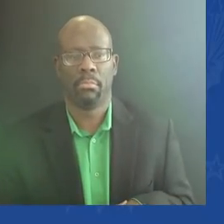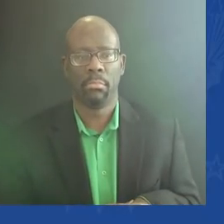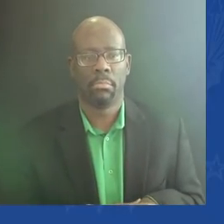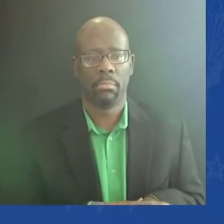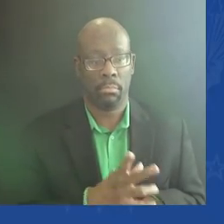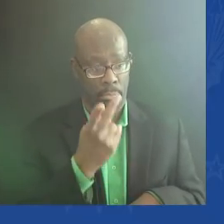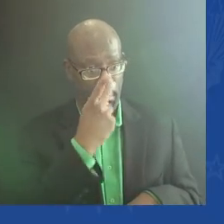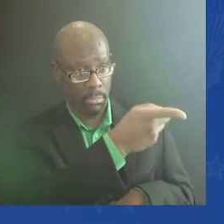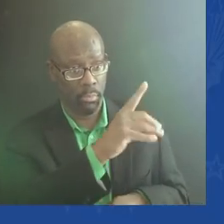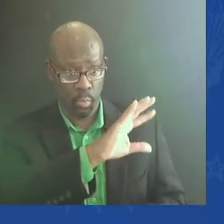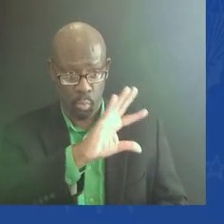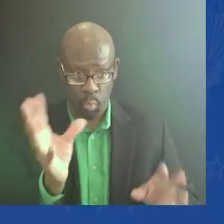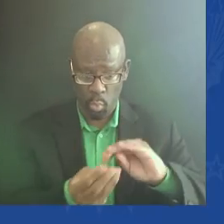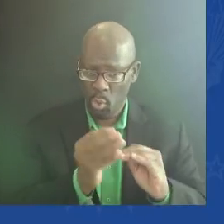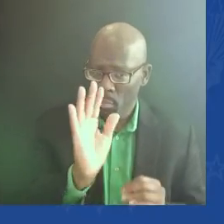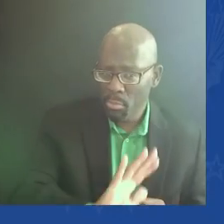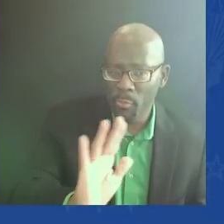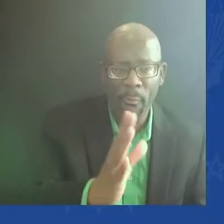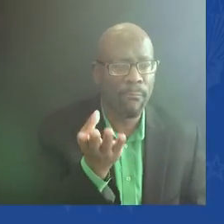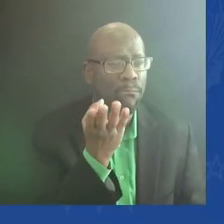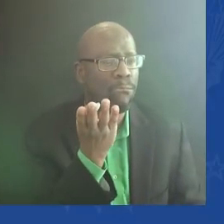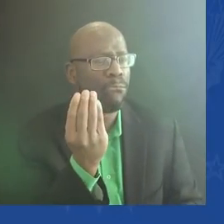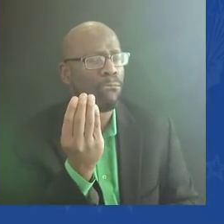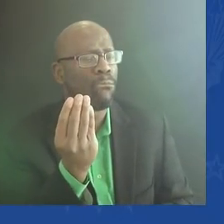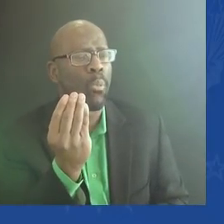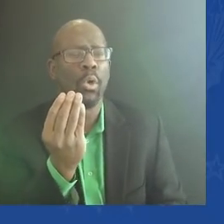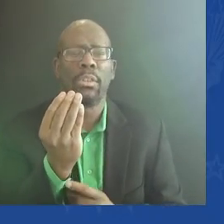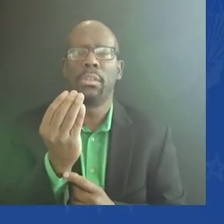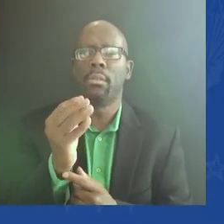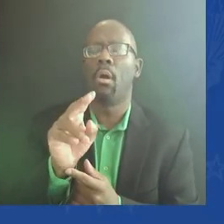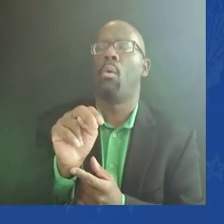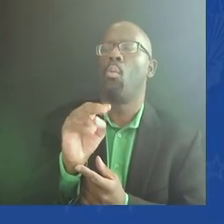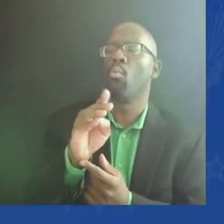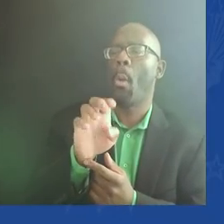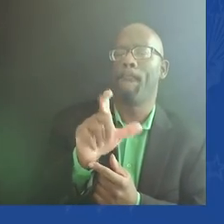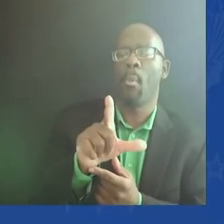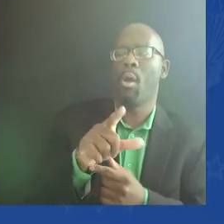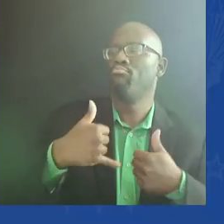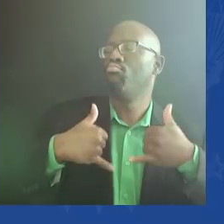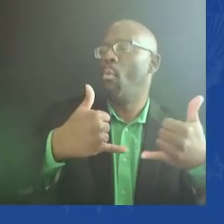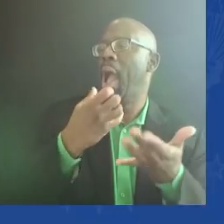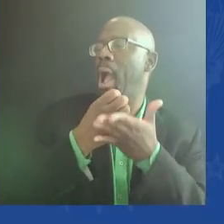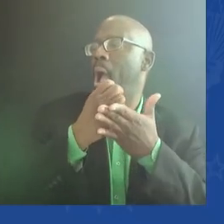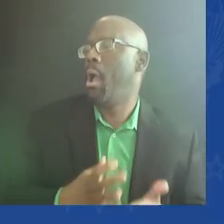Nobel laureate economists in economics saying this is going to --